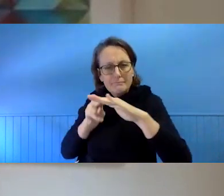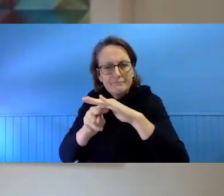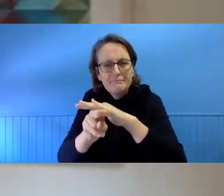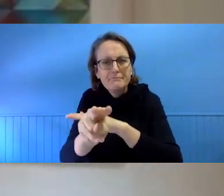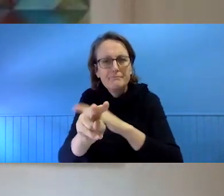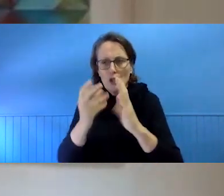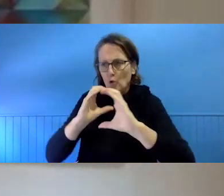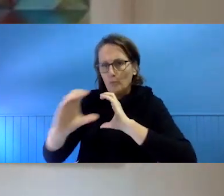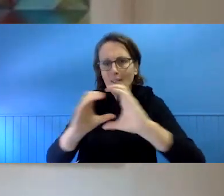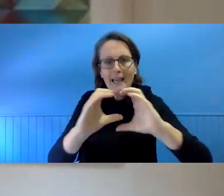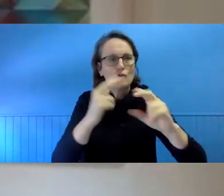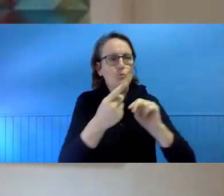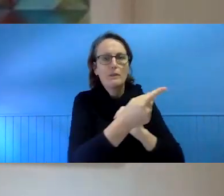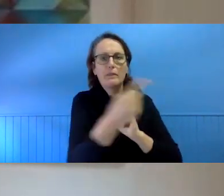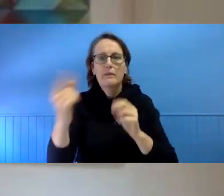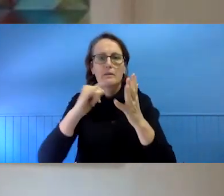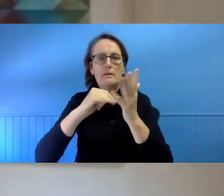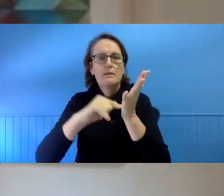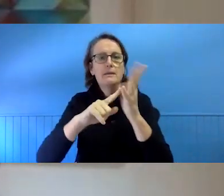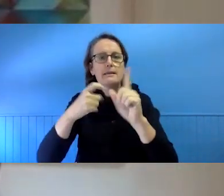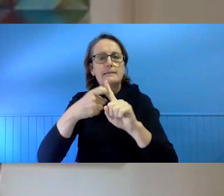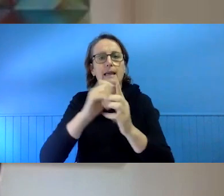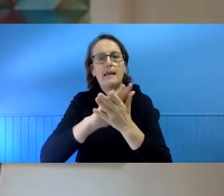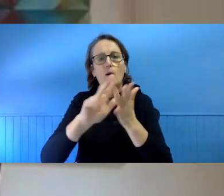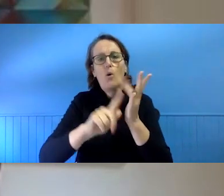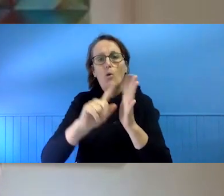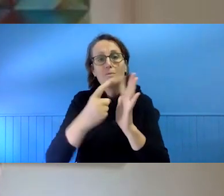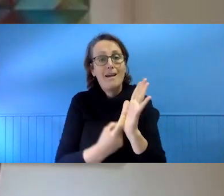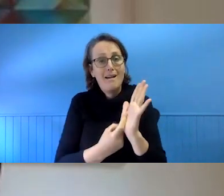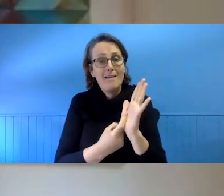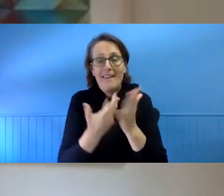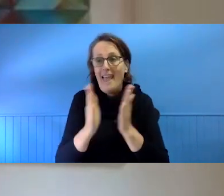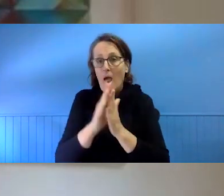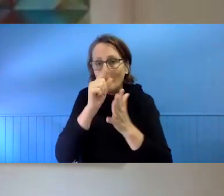communicate with our stakeholders and nurture our relationships. It